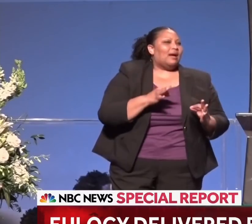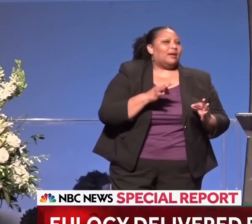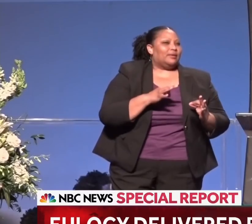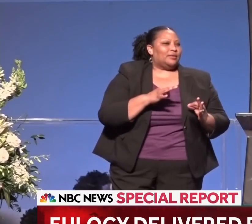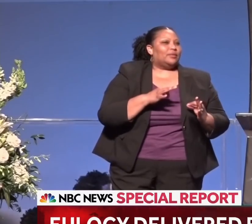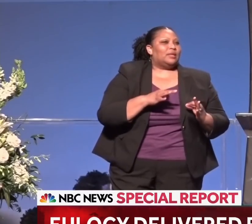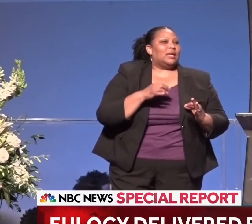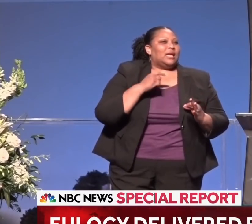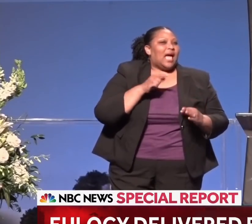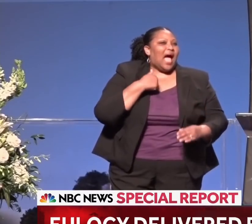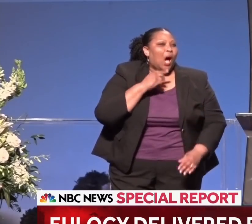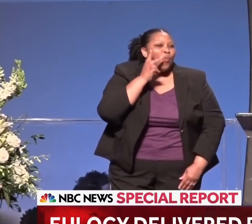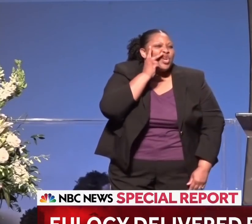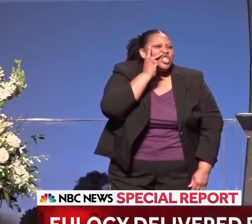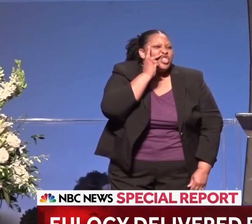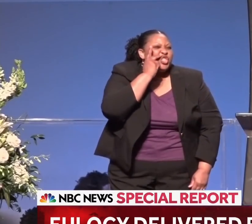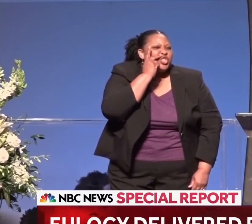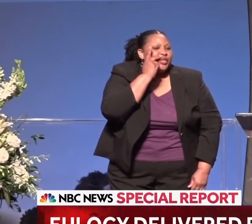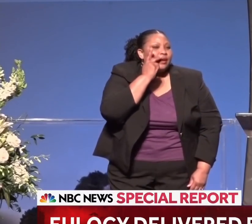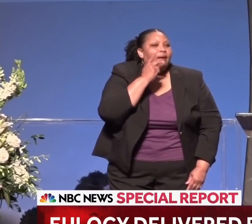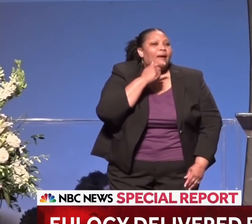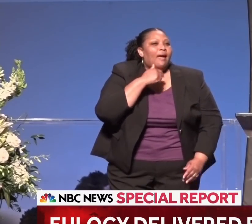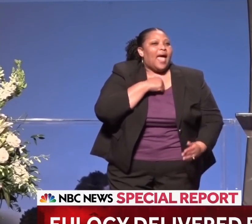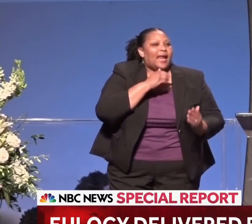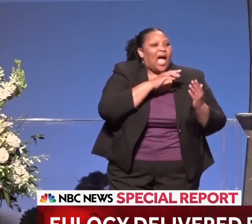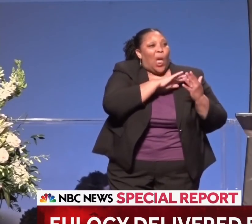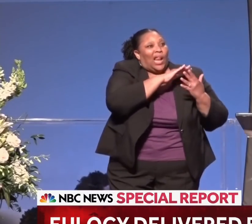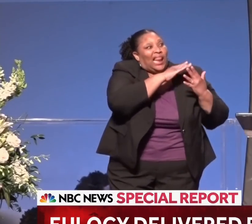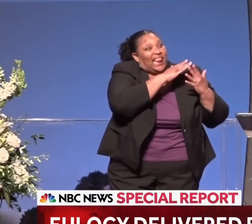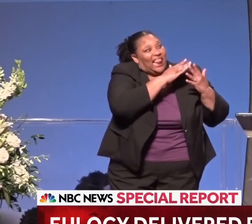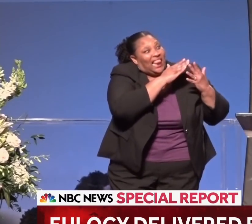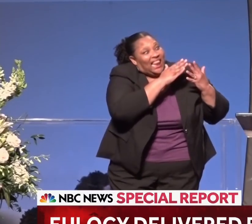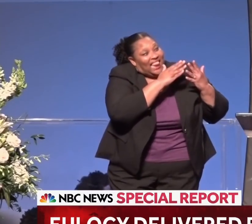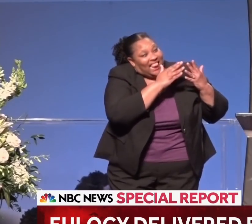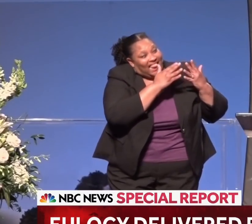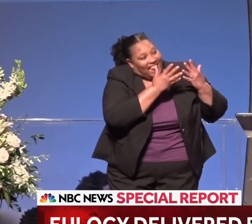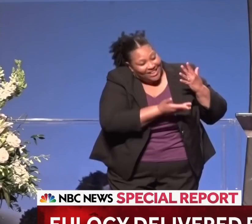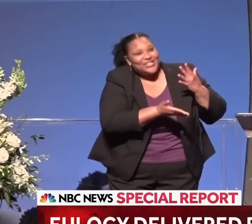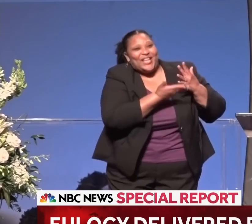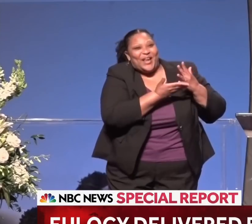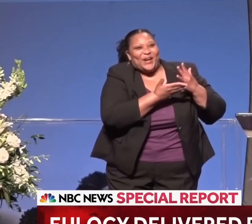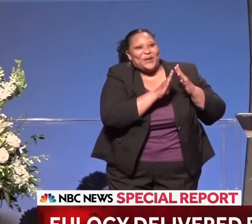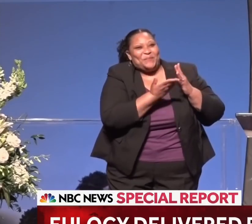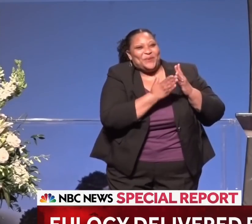AND HE SAID THAT AL, I GOT TO TELL THE TRUTH, I DECIDED THEN I WOULD CHEAT.